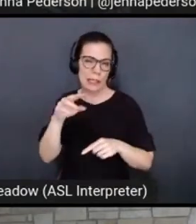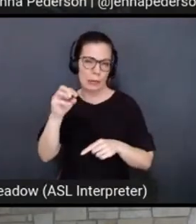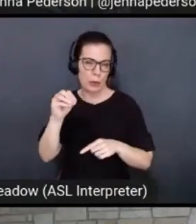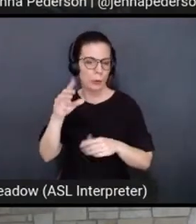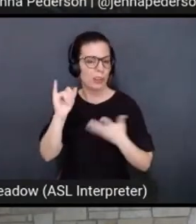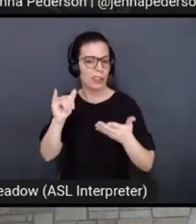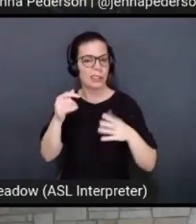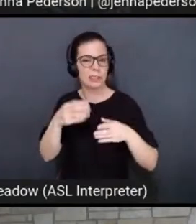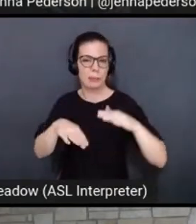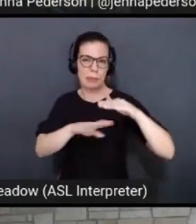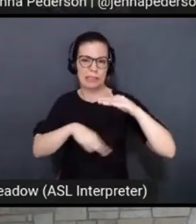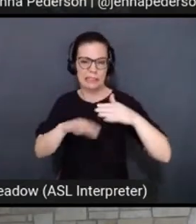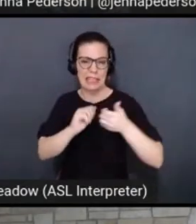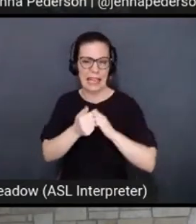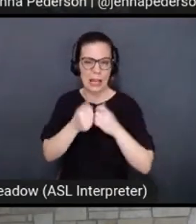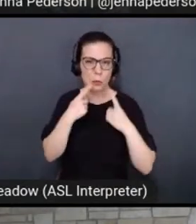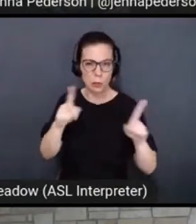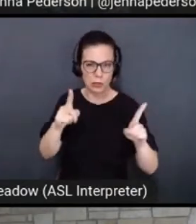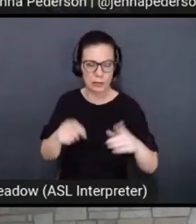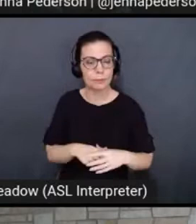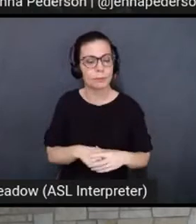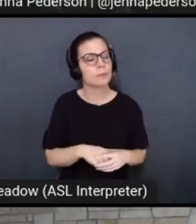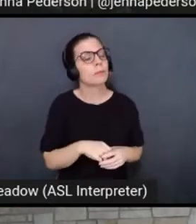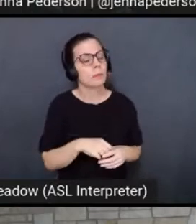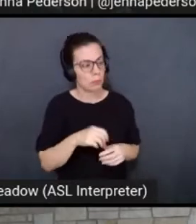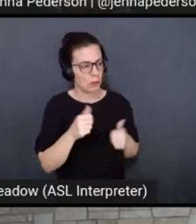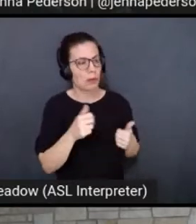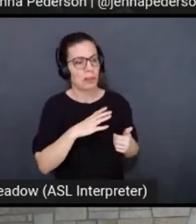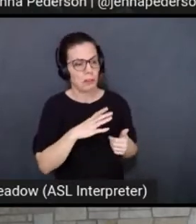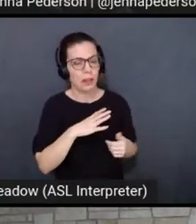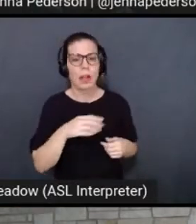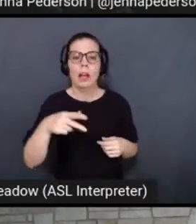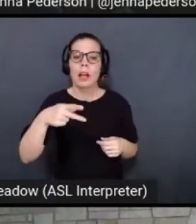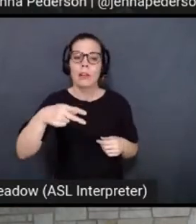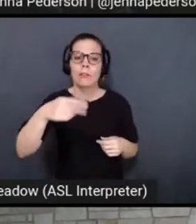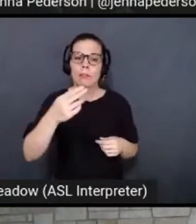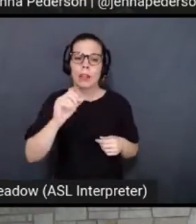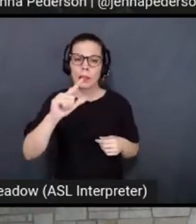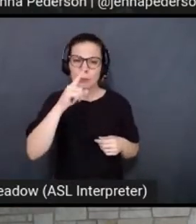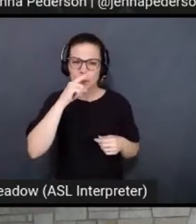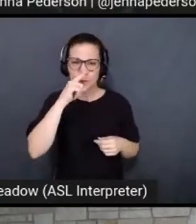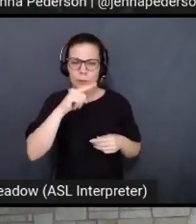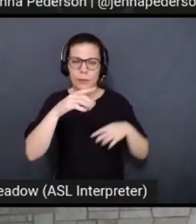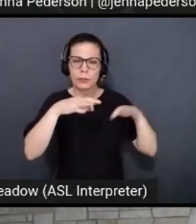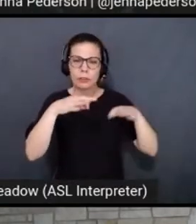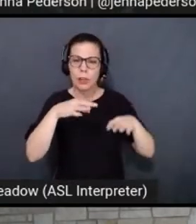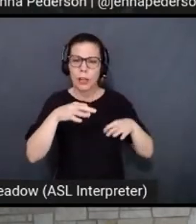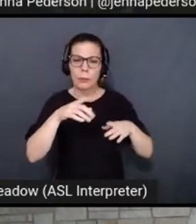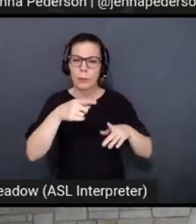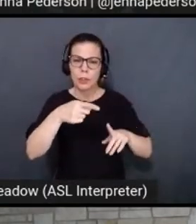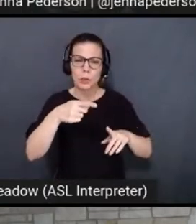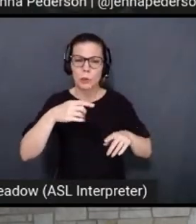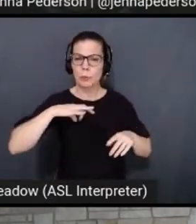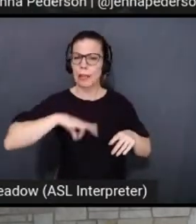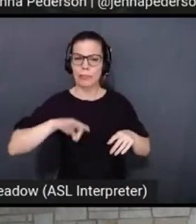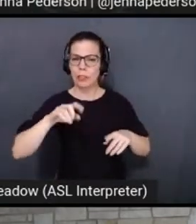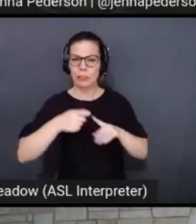Okay, and then Philip, can you talk a little bit about how you have, what benefits you've seen from using this.